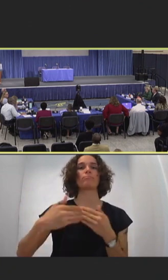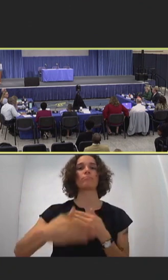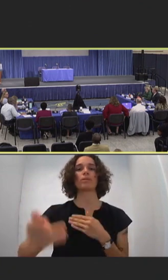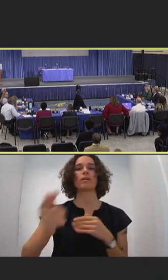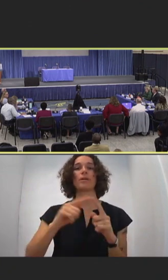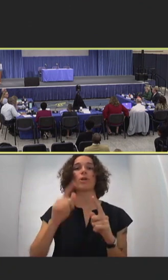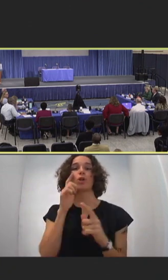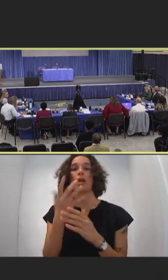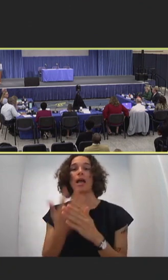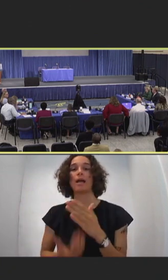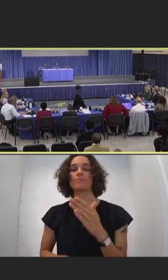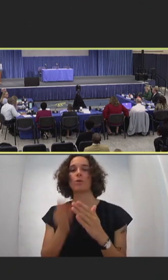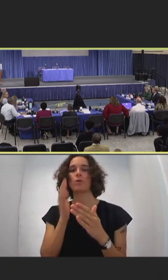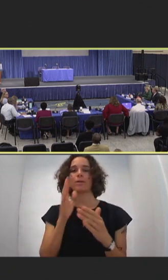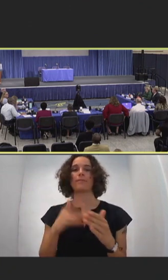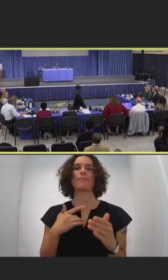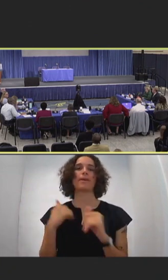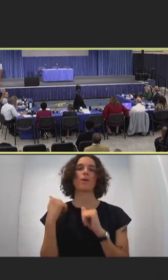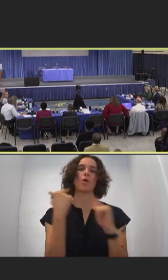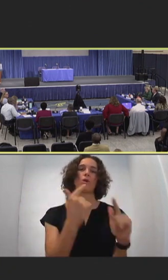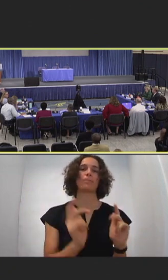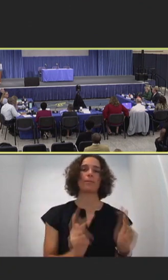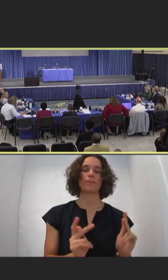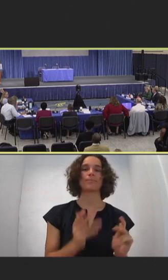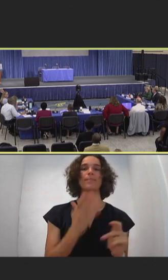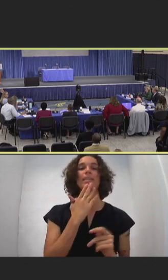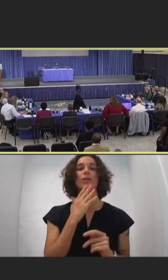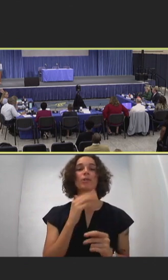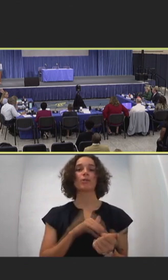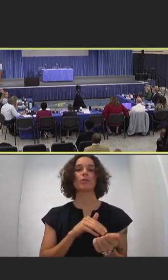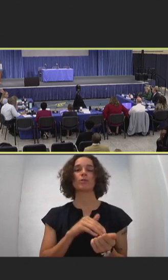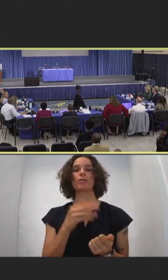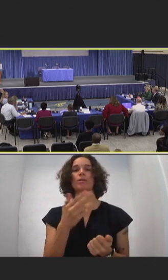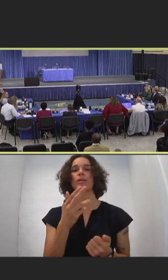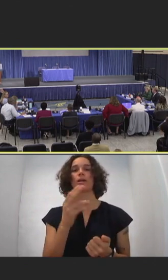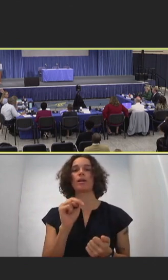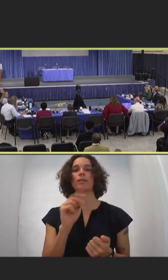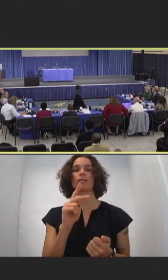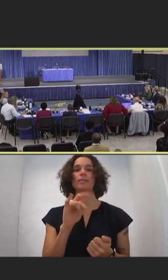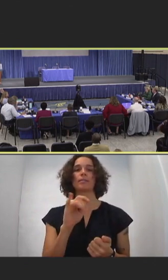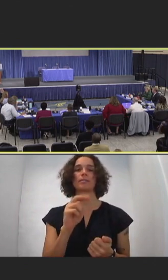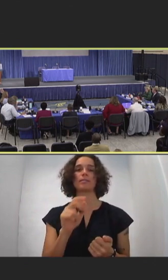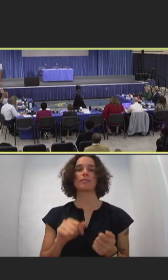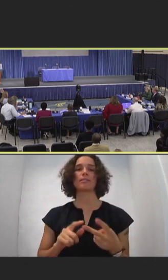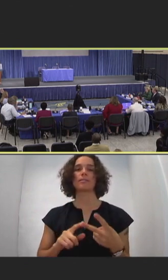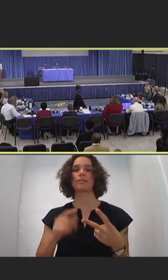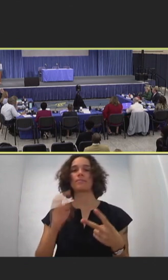Thank you, Dr. Hopkins, Ms. Butler, and Dr Swamy, for all of your hard work serving NVAC.